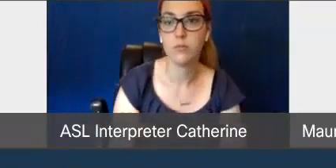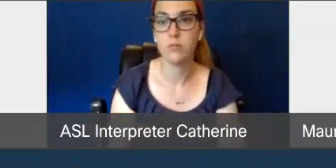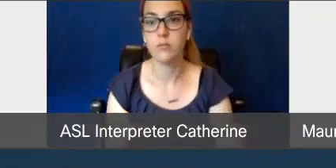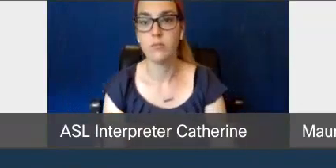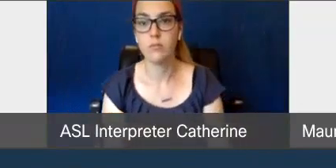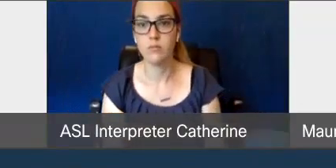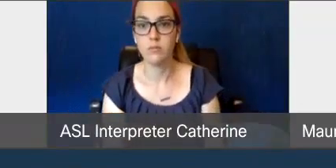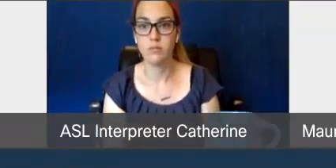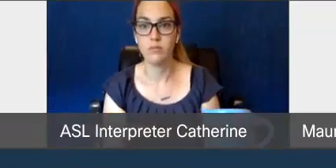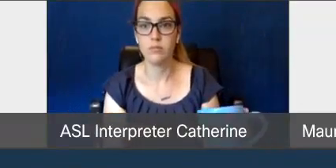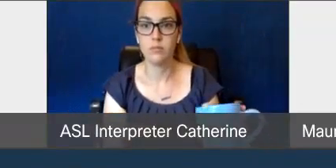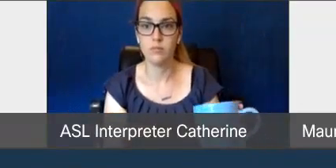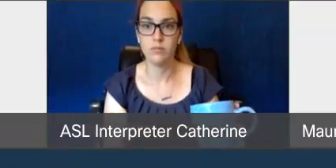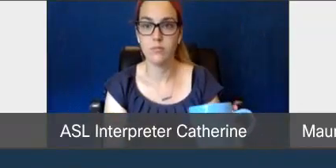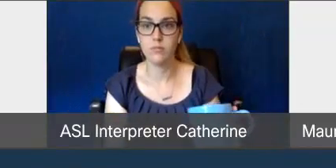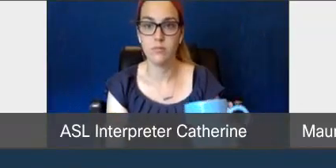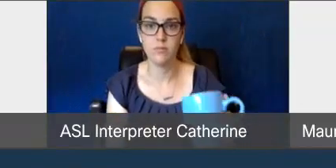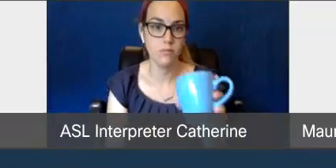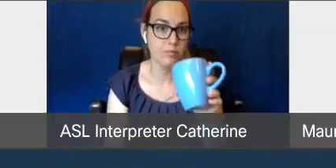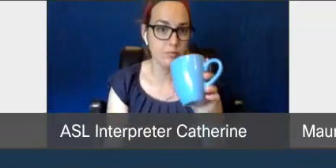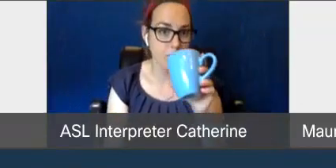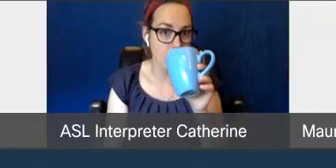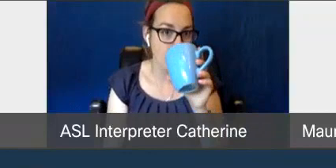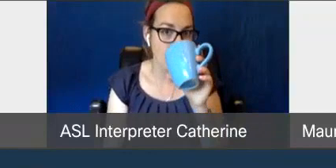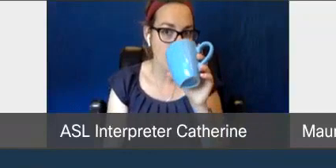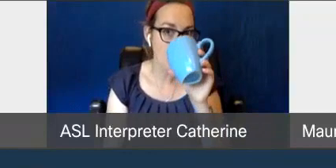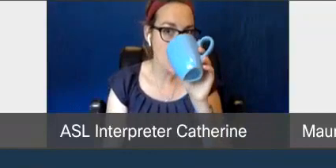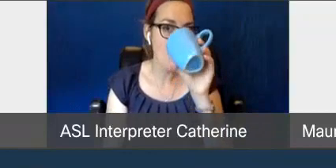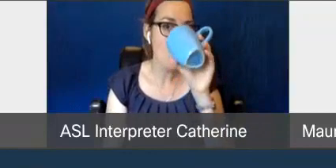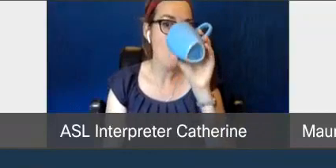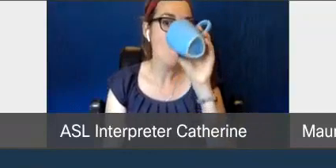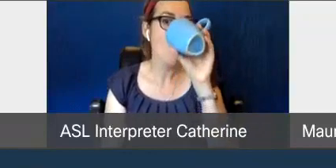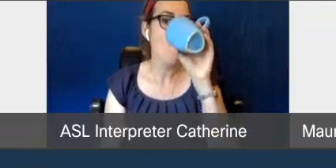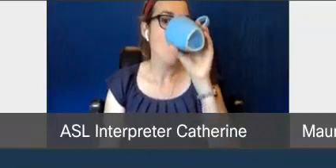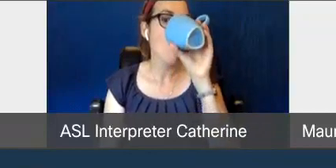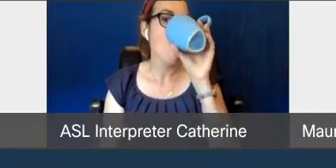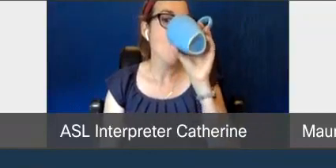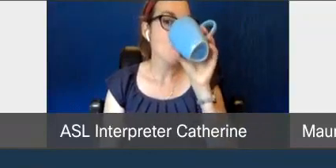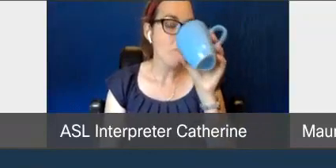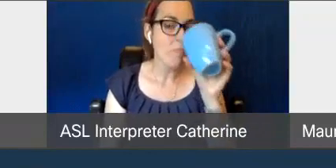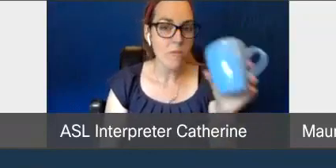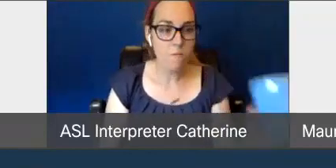substantial consequences for that. However, those consequences will not include removing